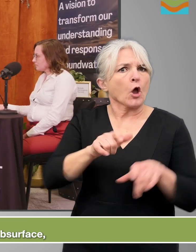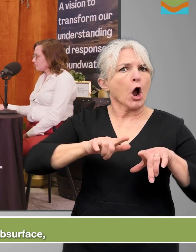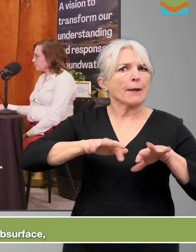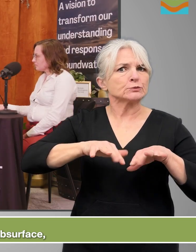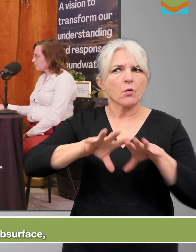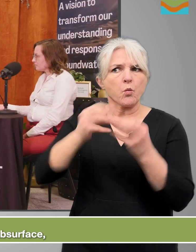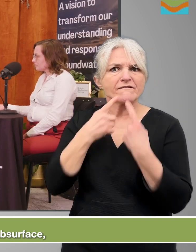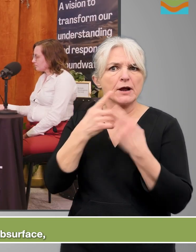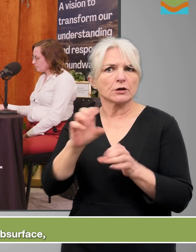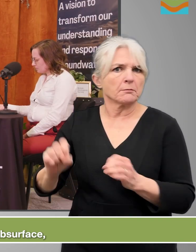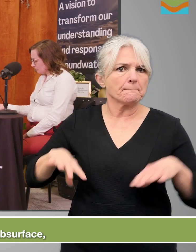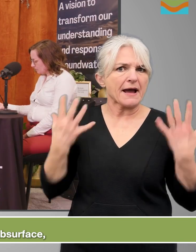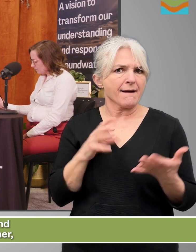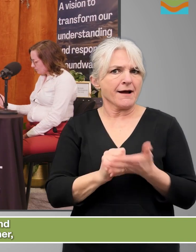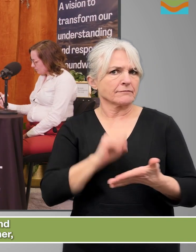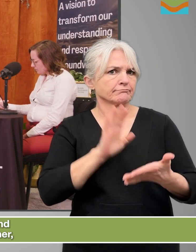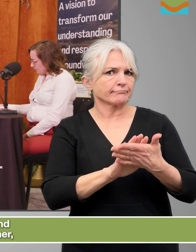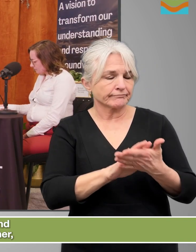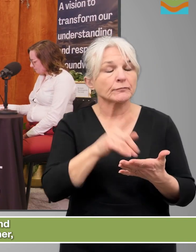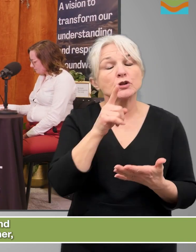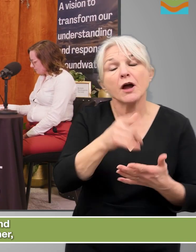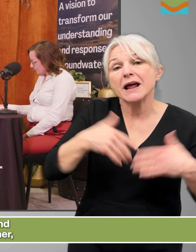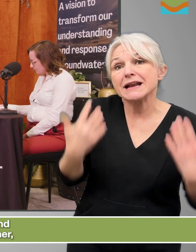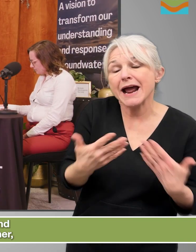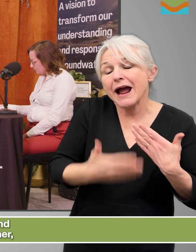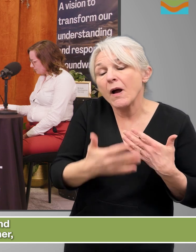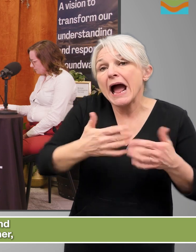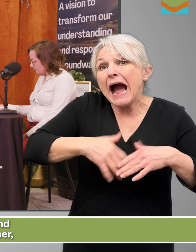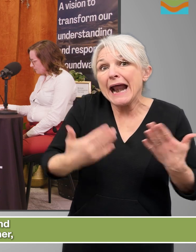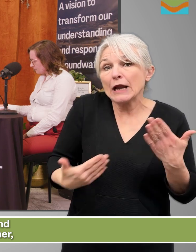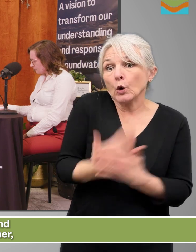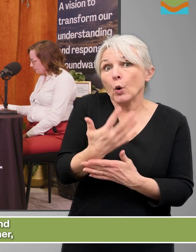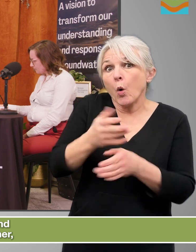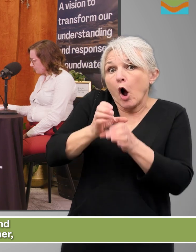not just for understanding the subsurface, but also if you are a ground contractor or even a planner,